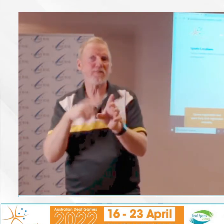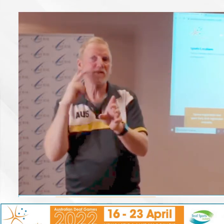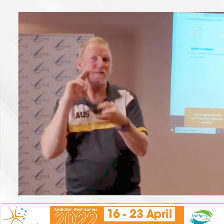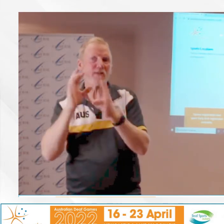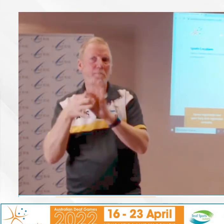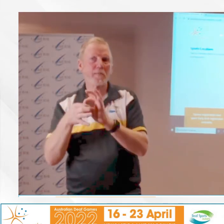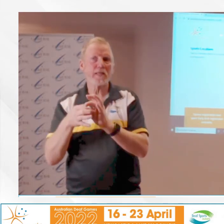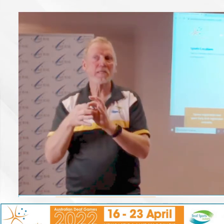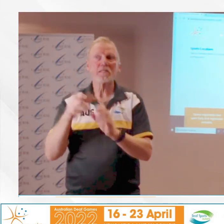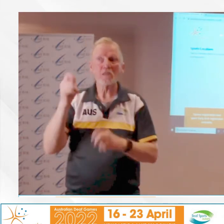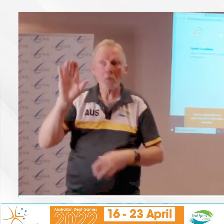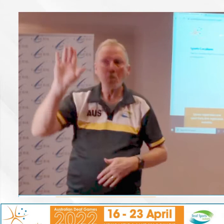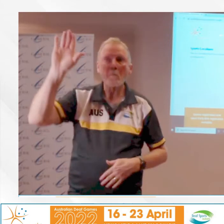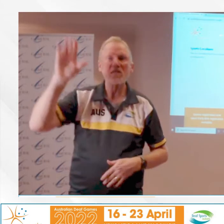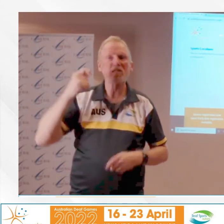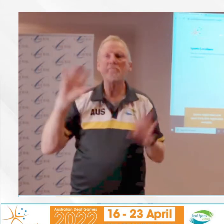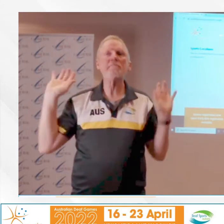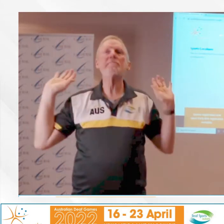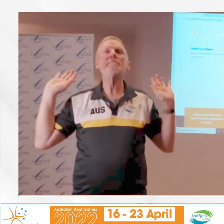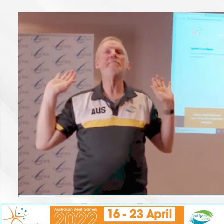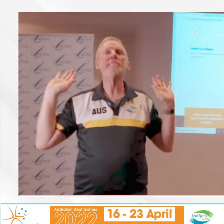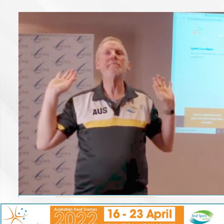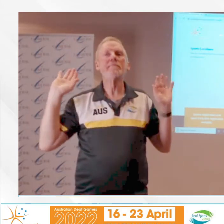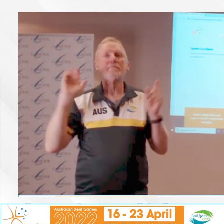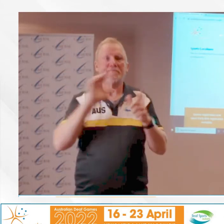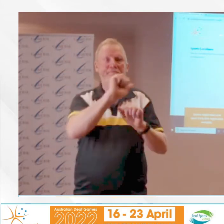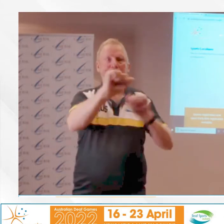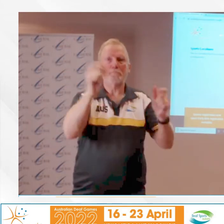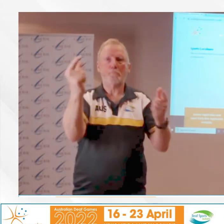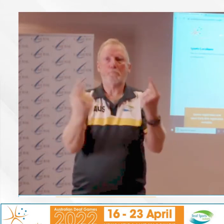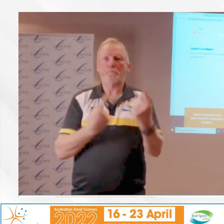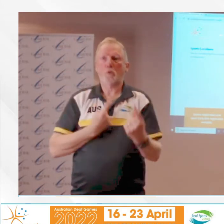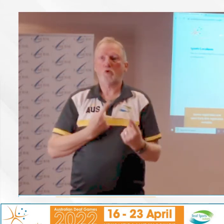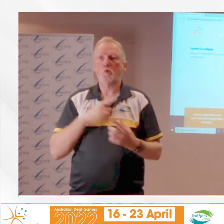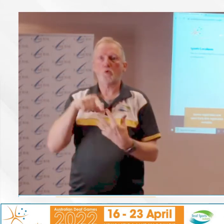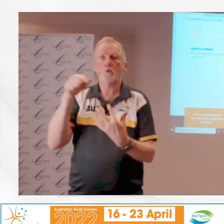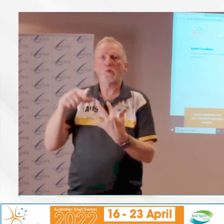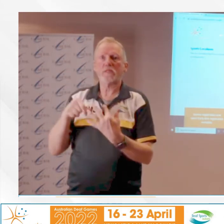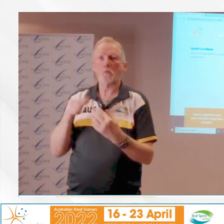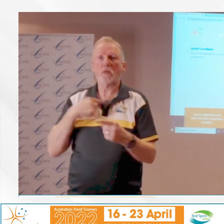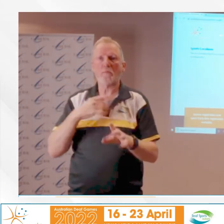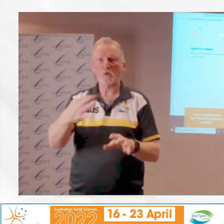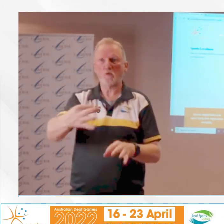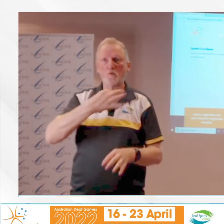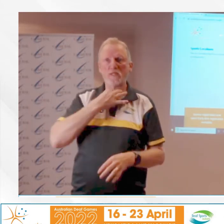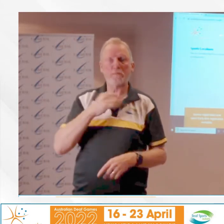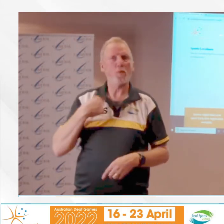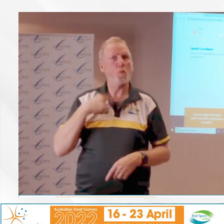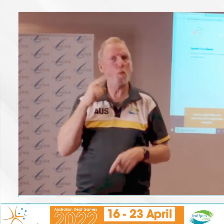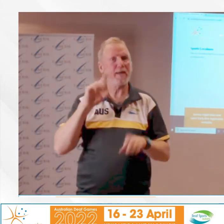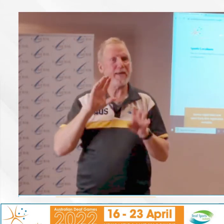have been uh putting out expressions of interest for brazil games um or we haven't sorry because i